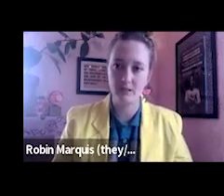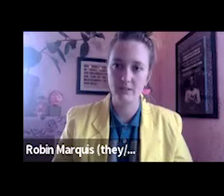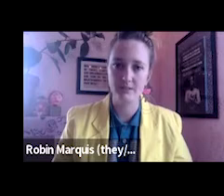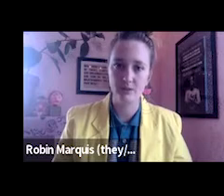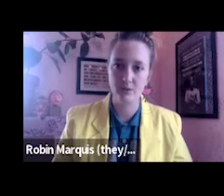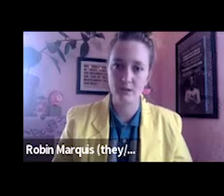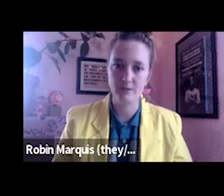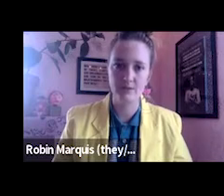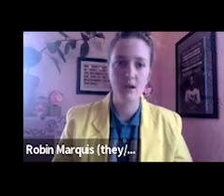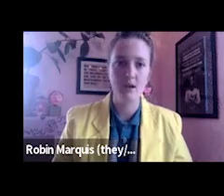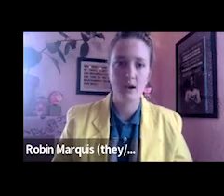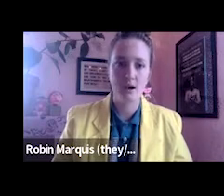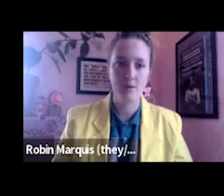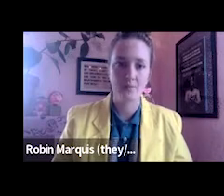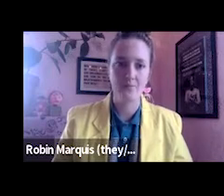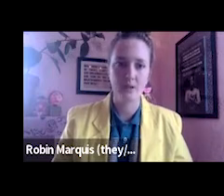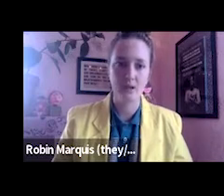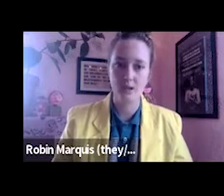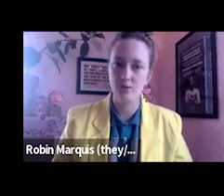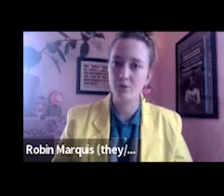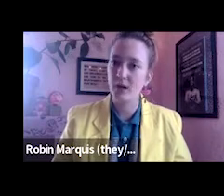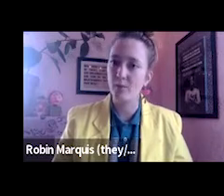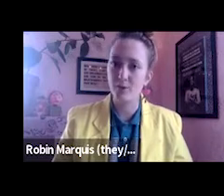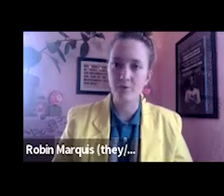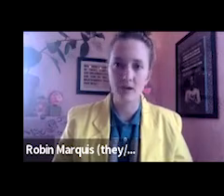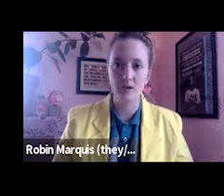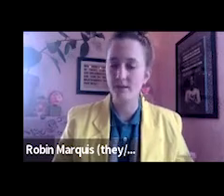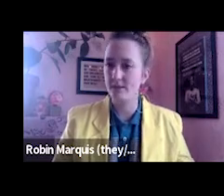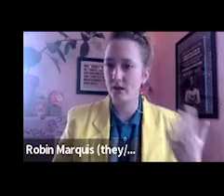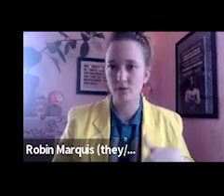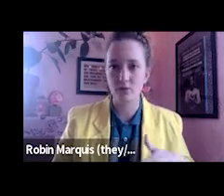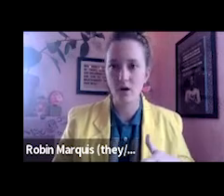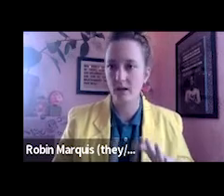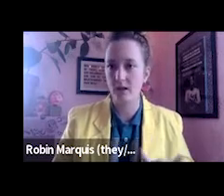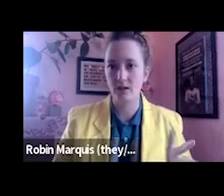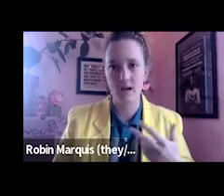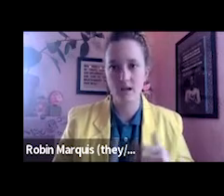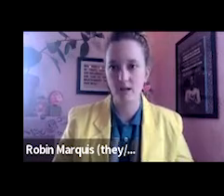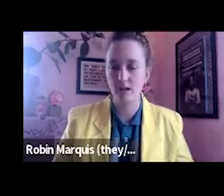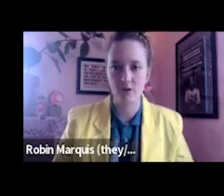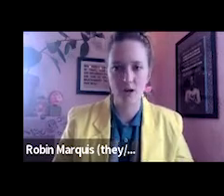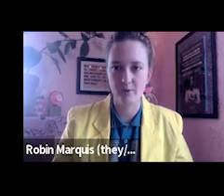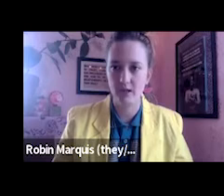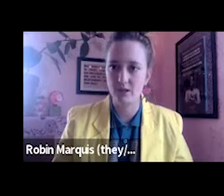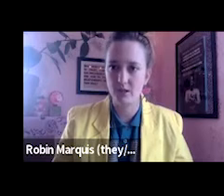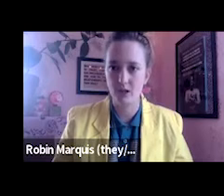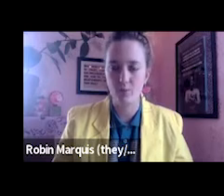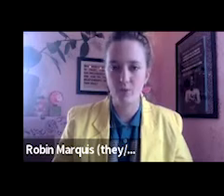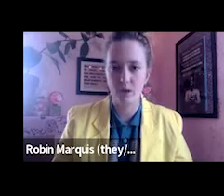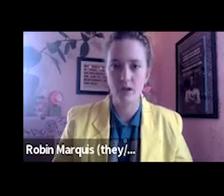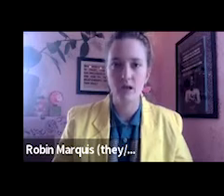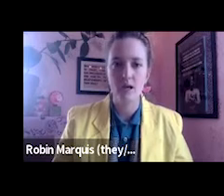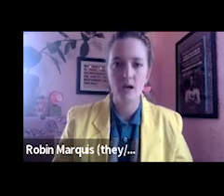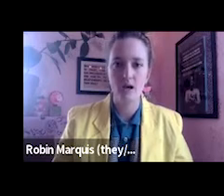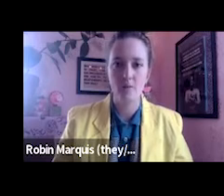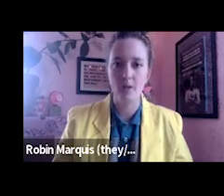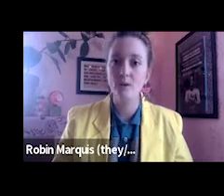You create a profile and this is how you log in and edit your application.